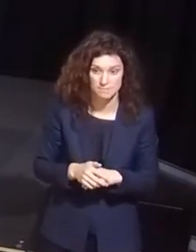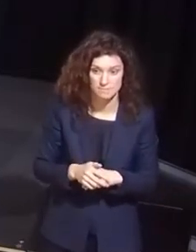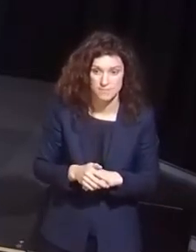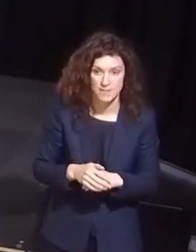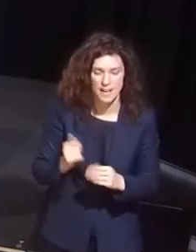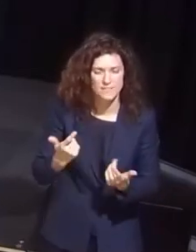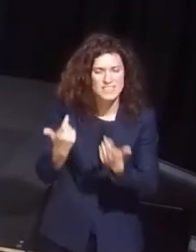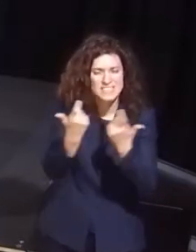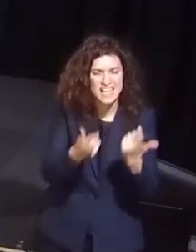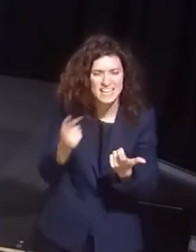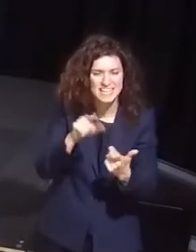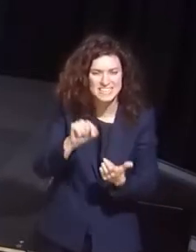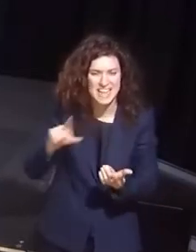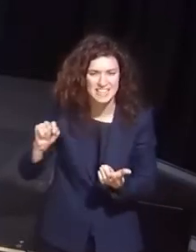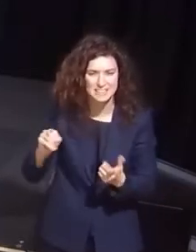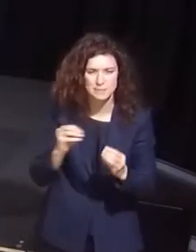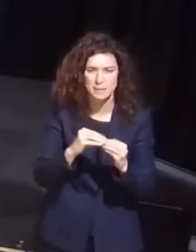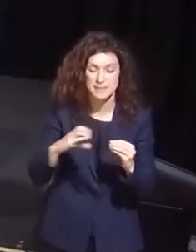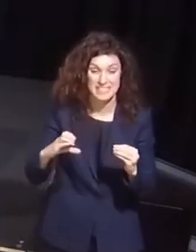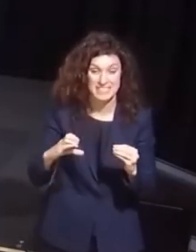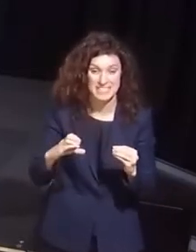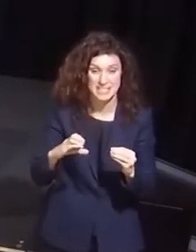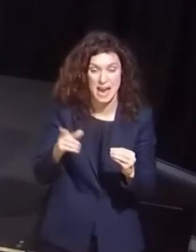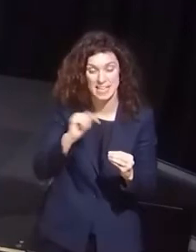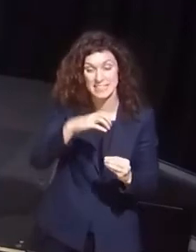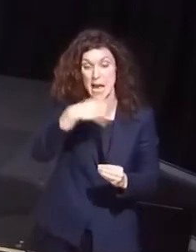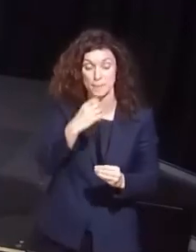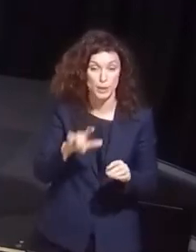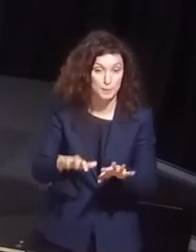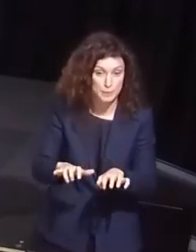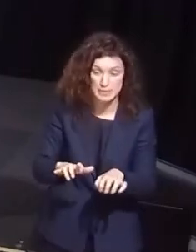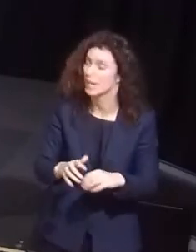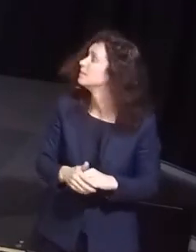This is a BBC Micro on the right, and Apple computer on the left.